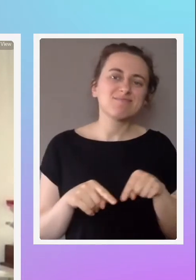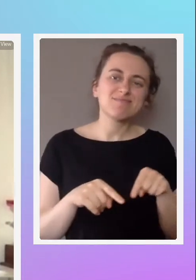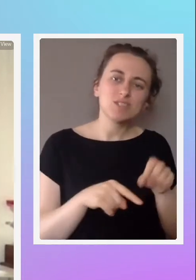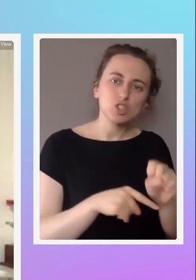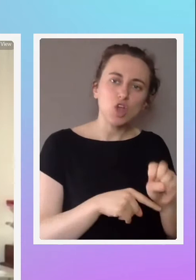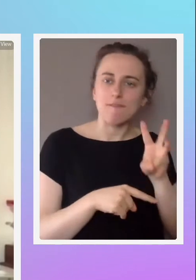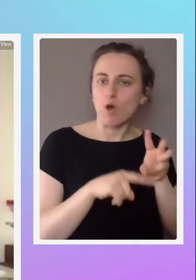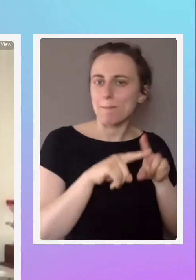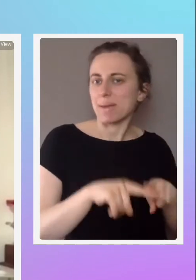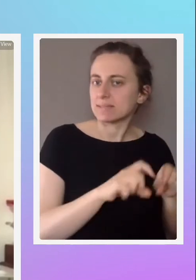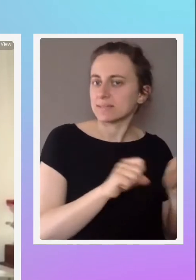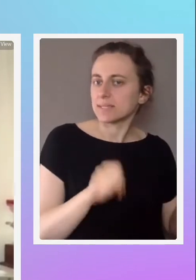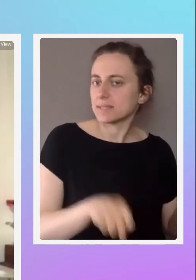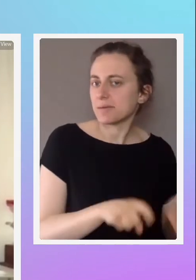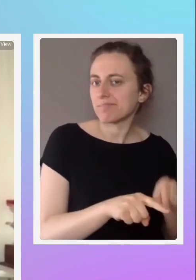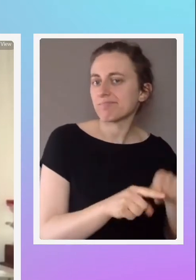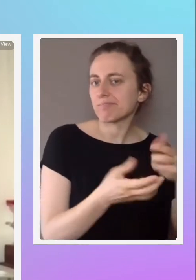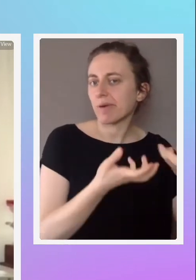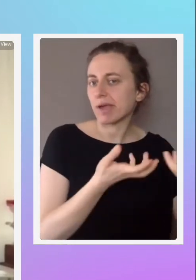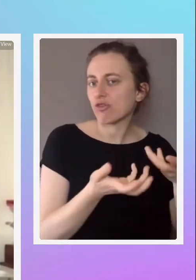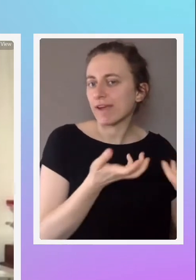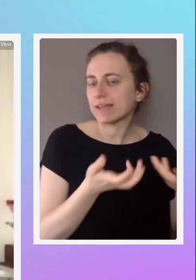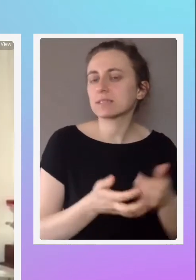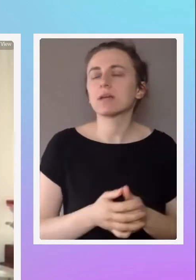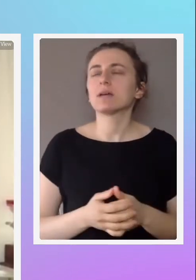we might think for a moment about the application